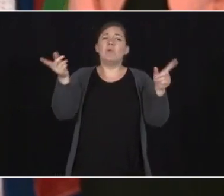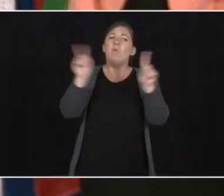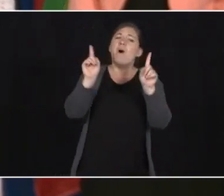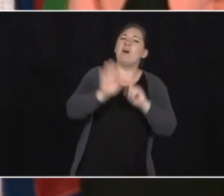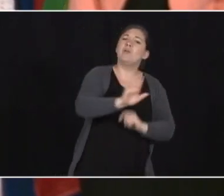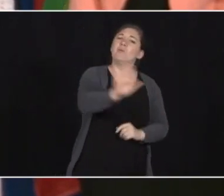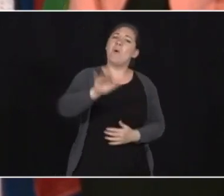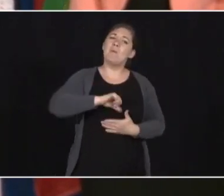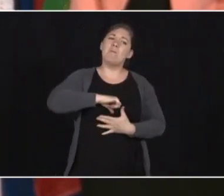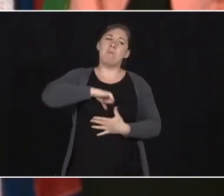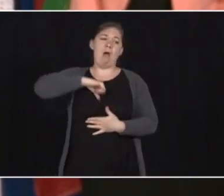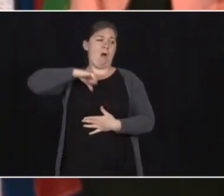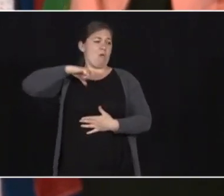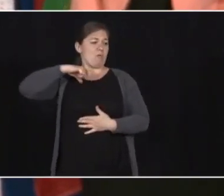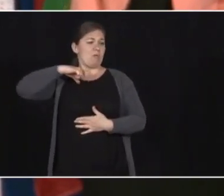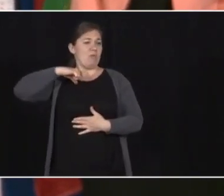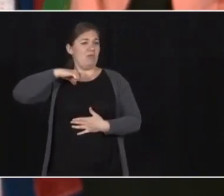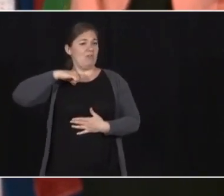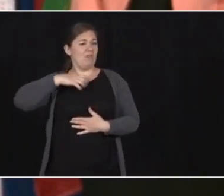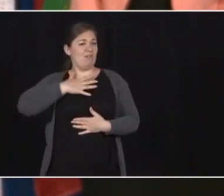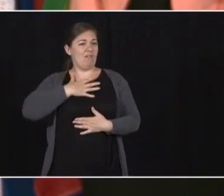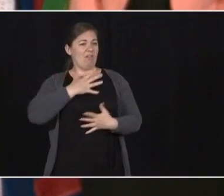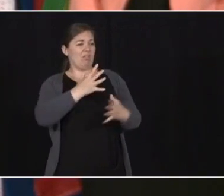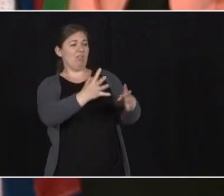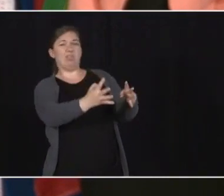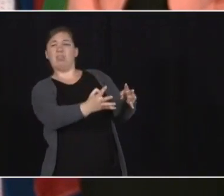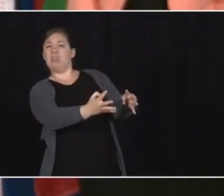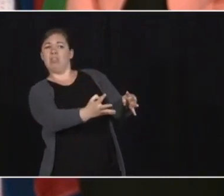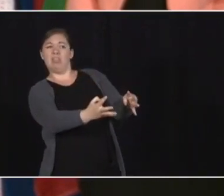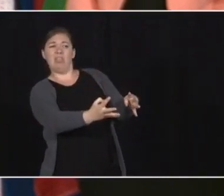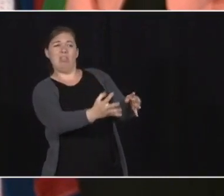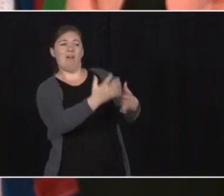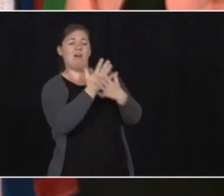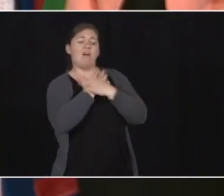of these patients and long-term care. Not being cleaned.